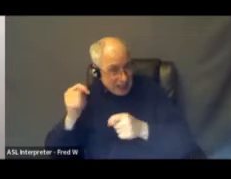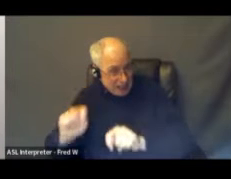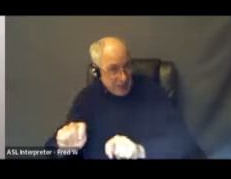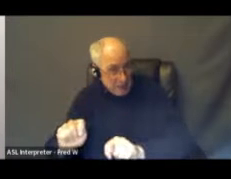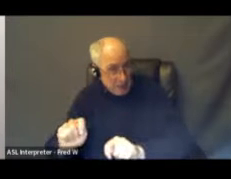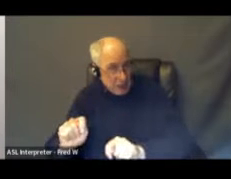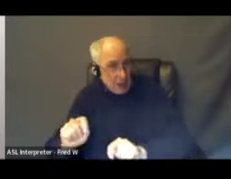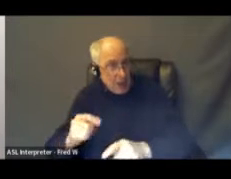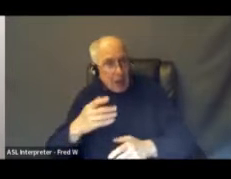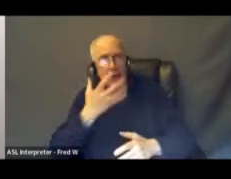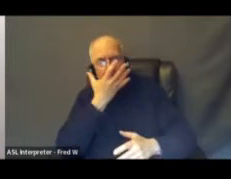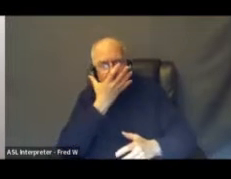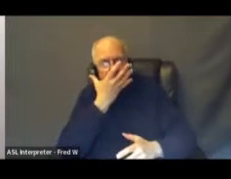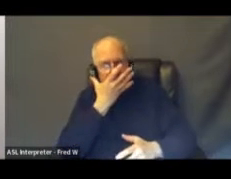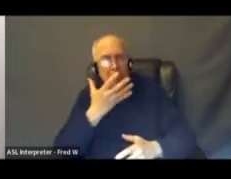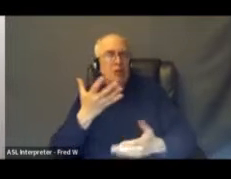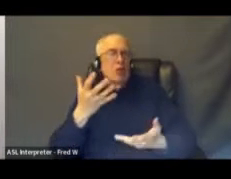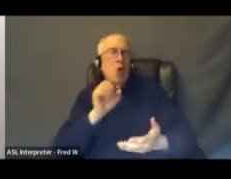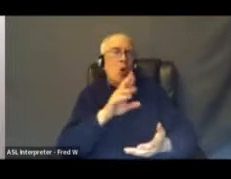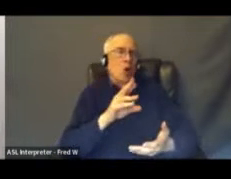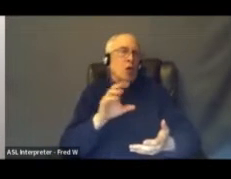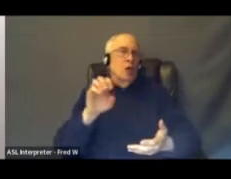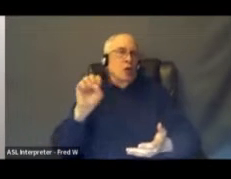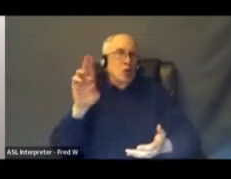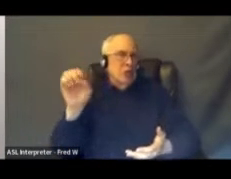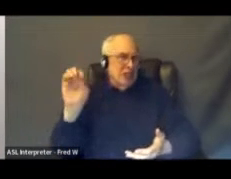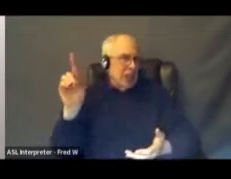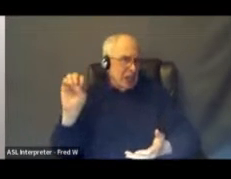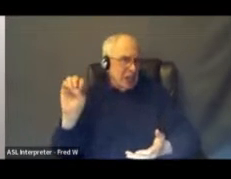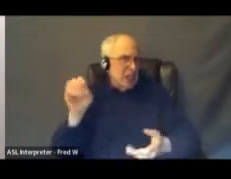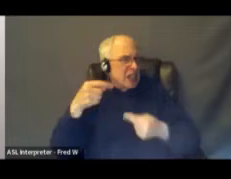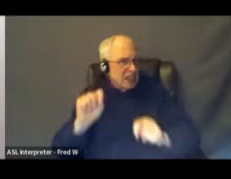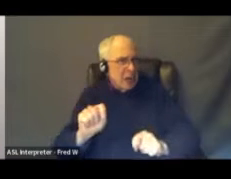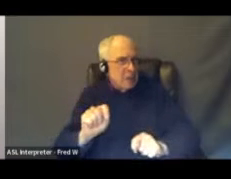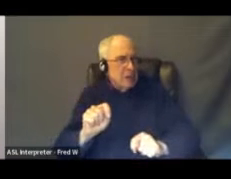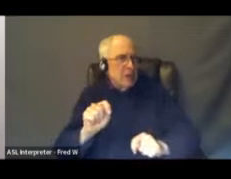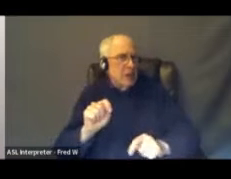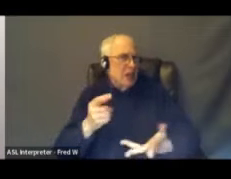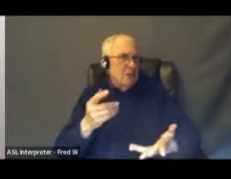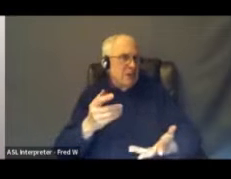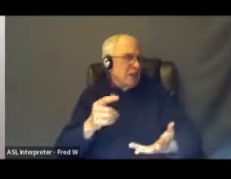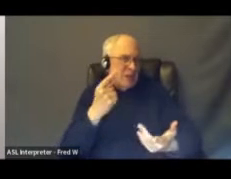that we can track and see data trends. Just be prepared that this now comes up more and more.